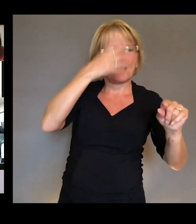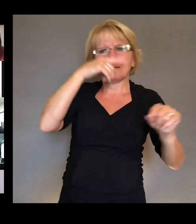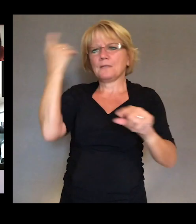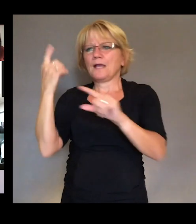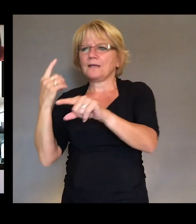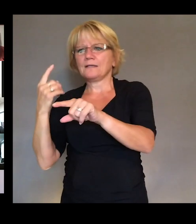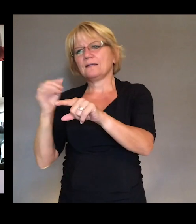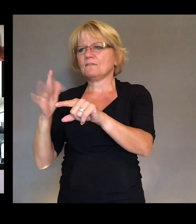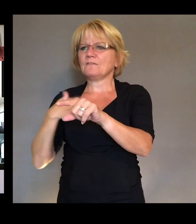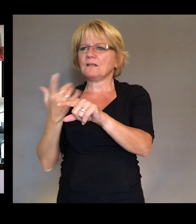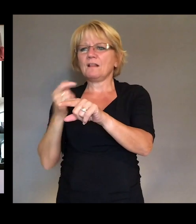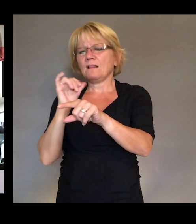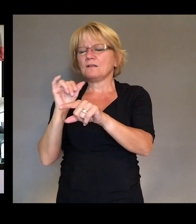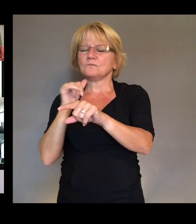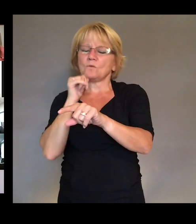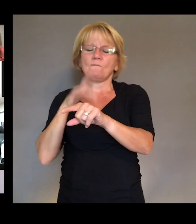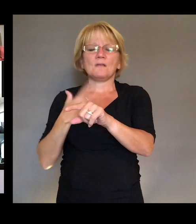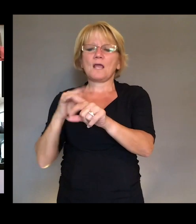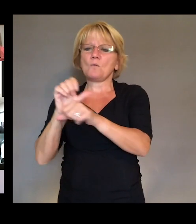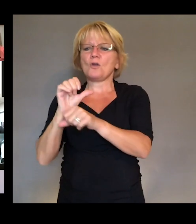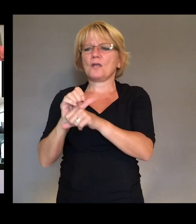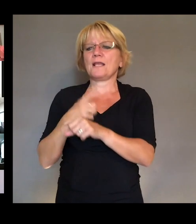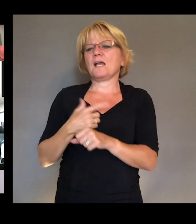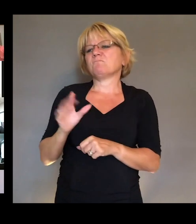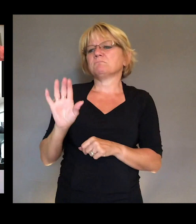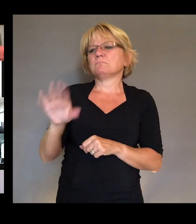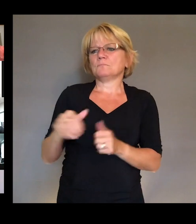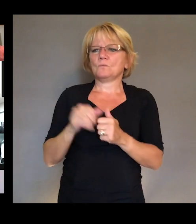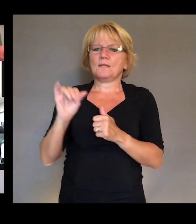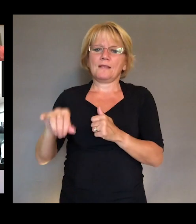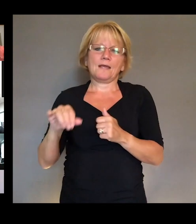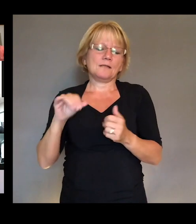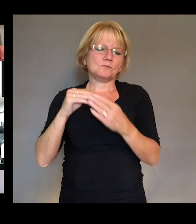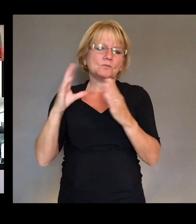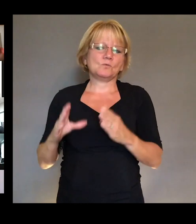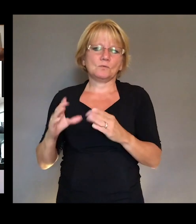So if they don't feel like doing something that day, they kind of won't go there with that student,